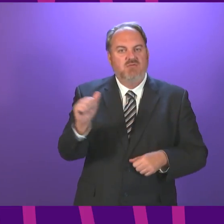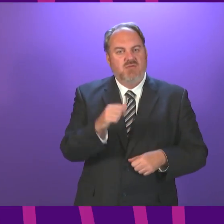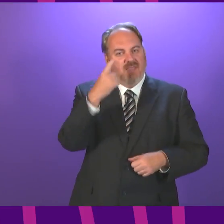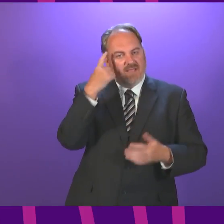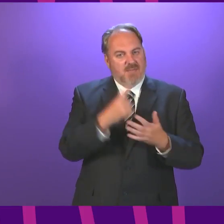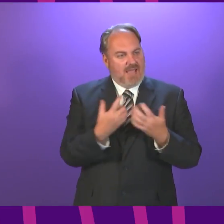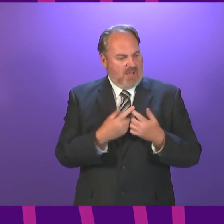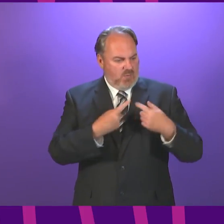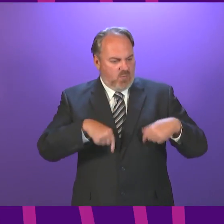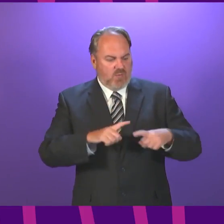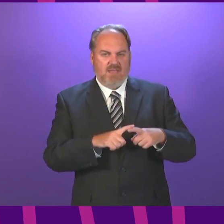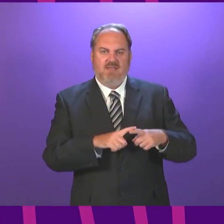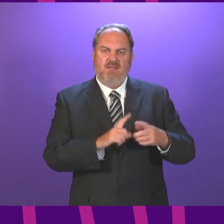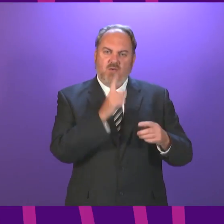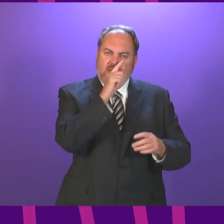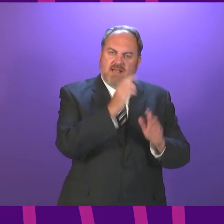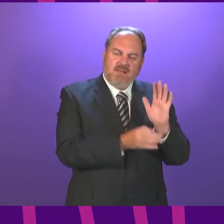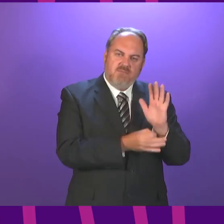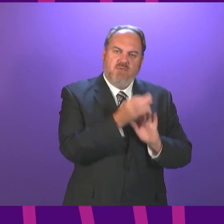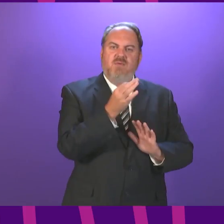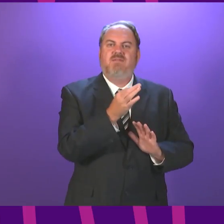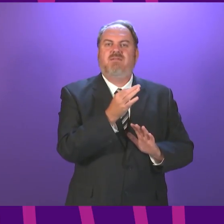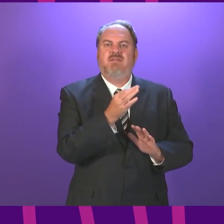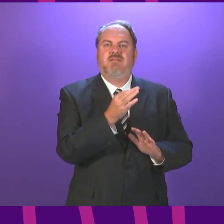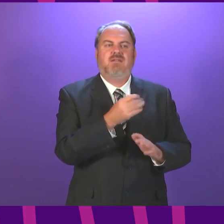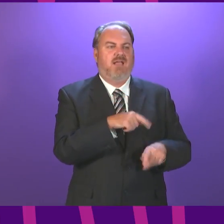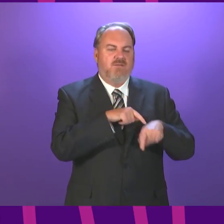have to make every aspect of our criminal justice system more evidence led and more